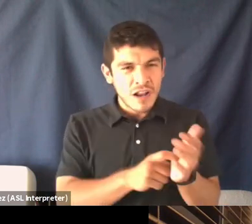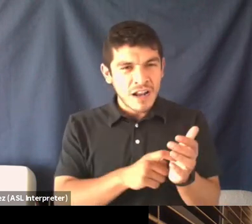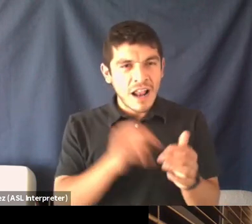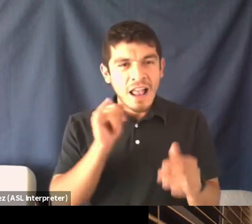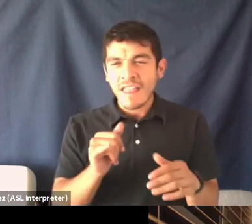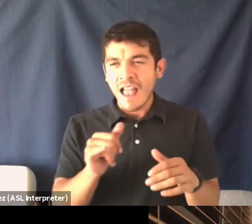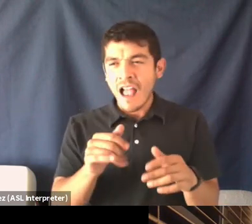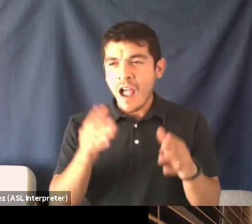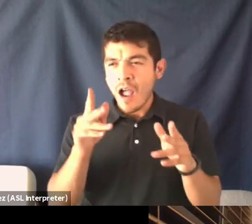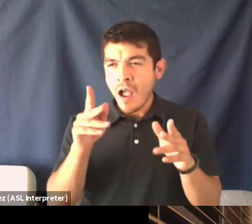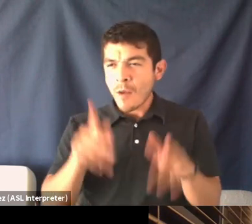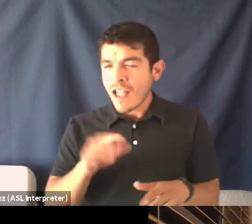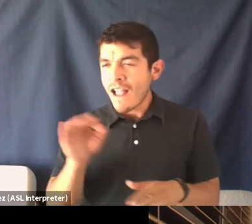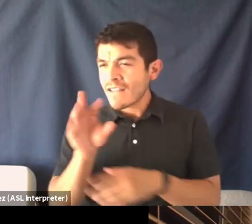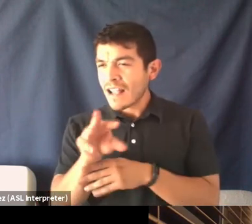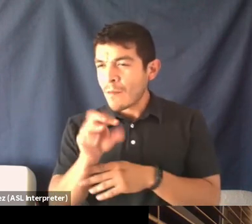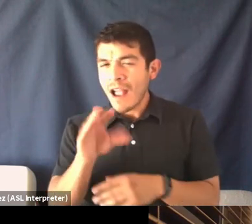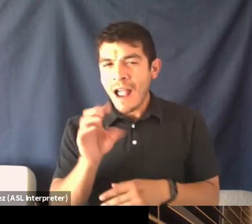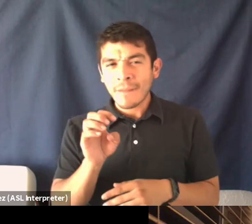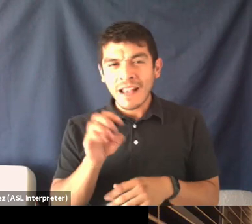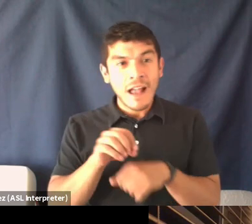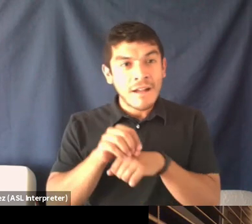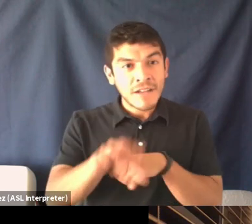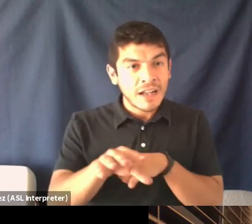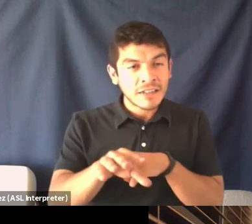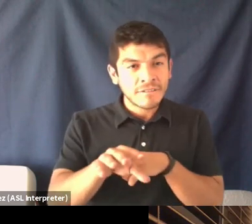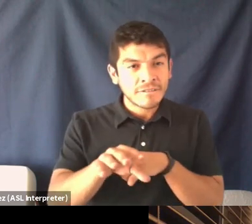of the camera could be an effective way to sort of break